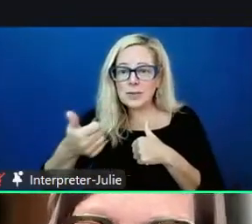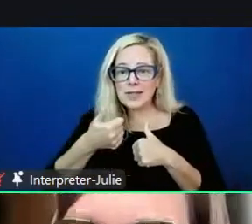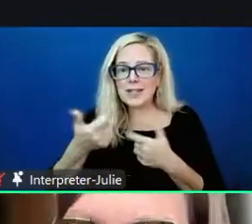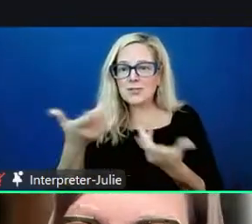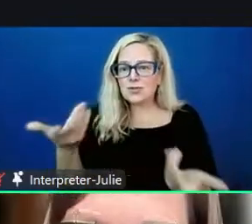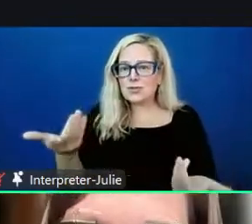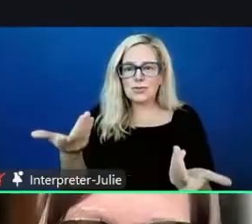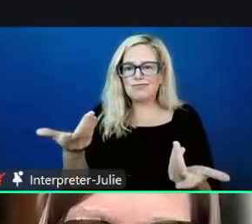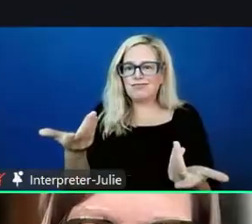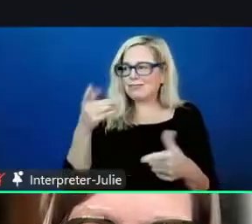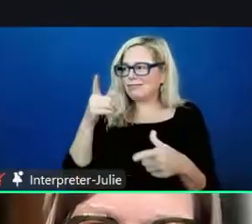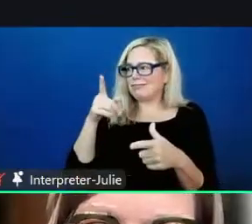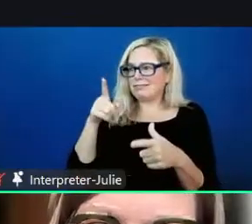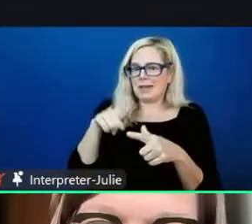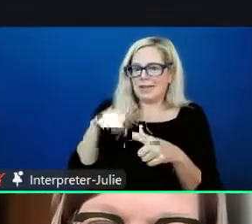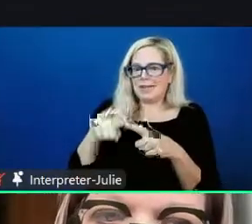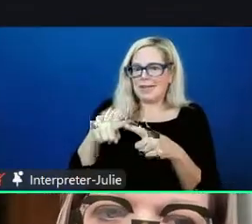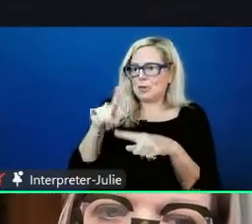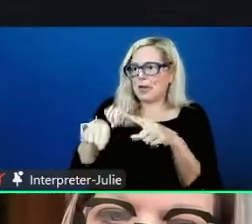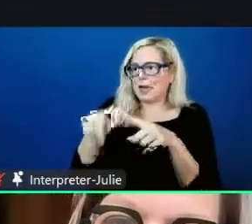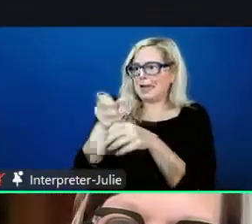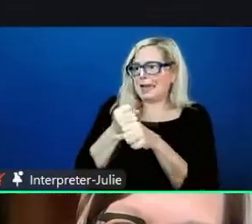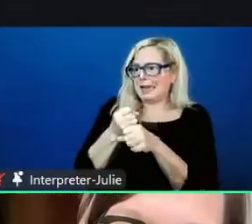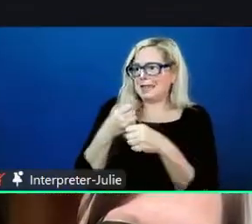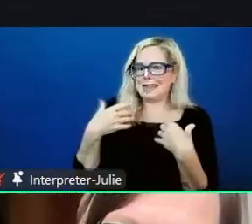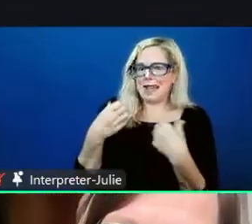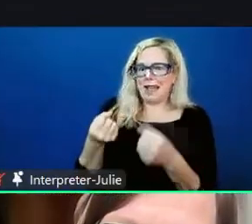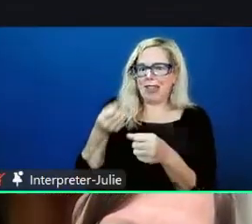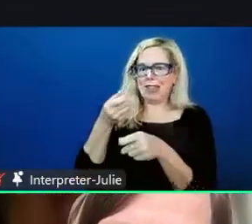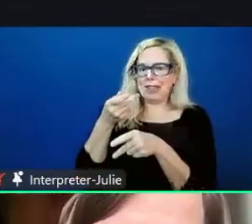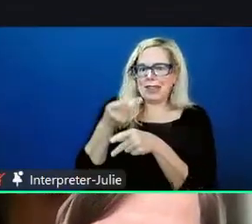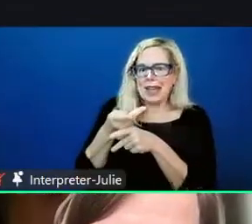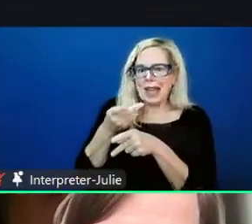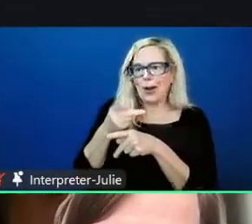can't get healthcare. So there's a lot of different systems that go into place with that.